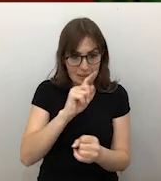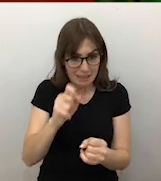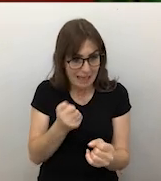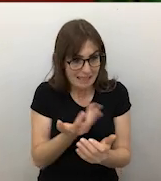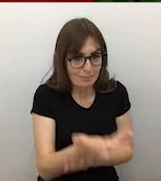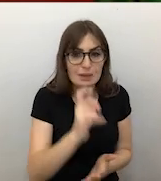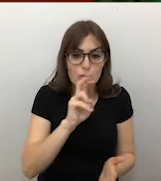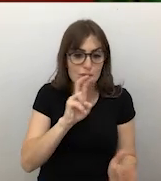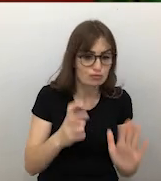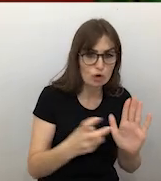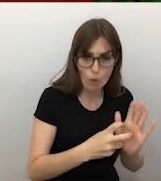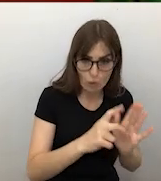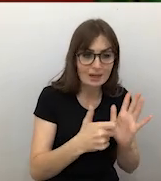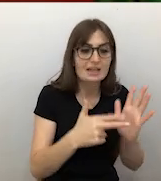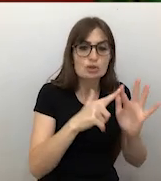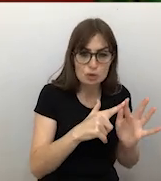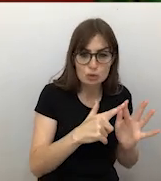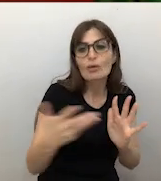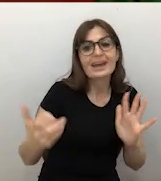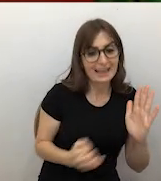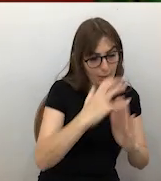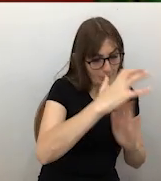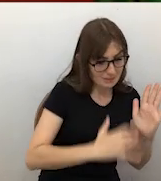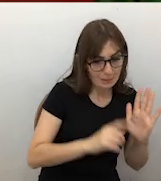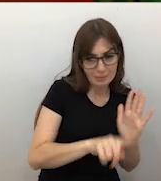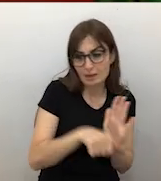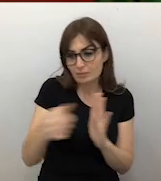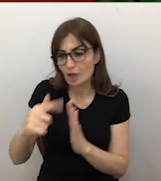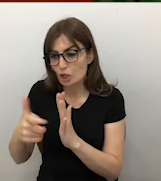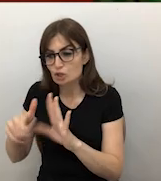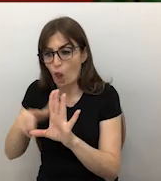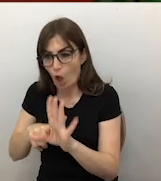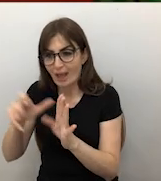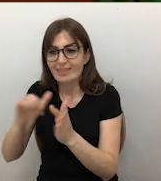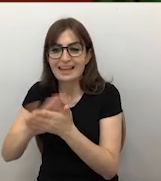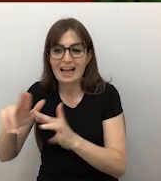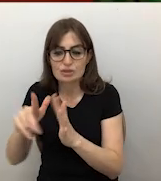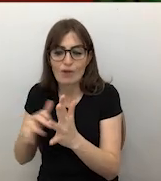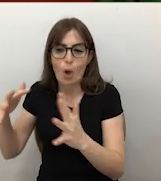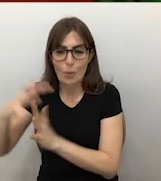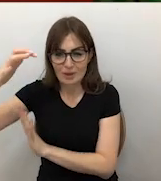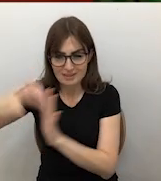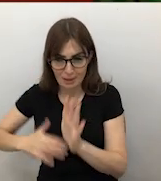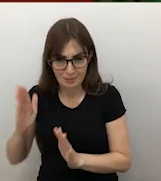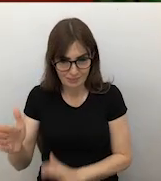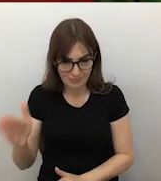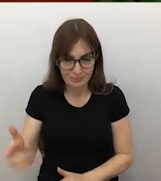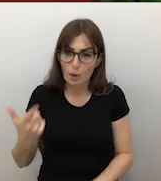In this example, the expense will be recorded in June in the income statement and in July. In the cashflow statement,